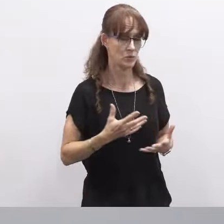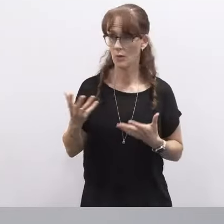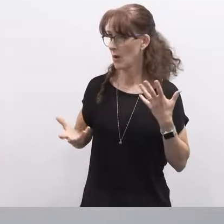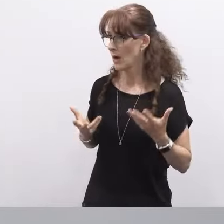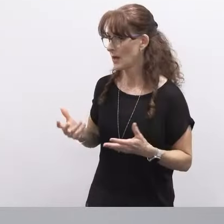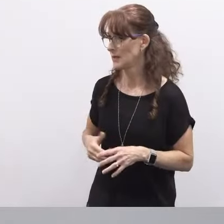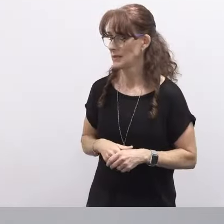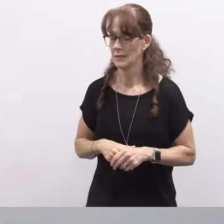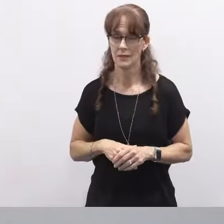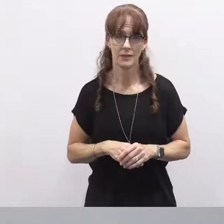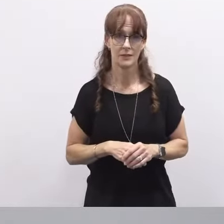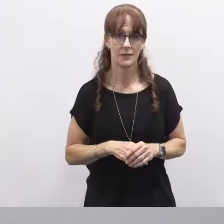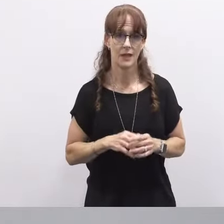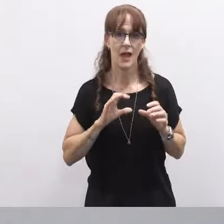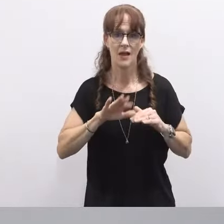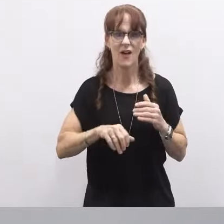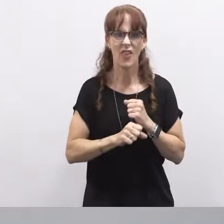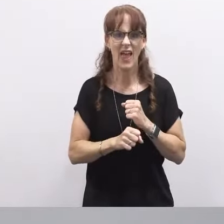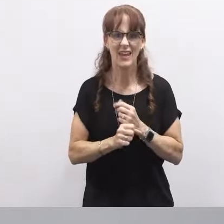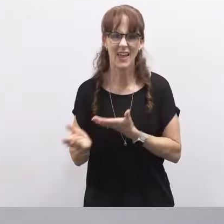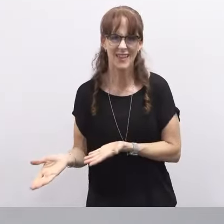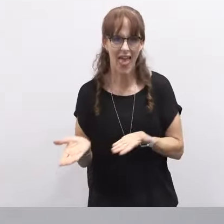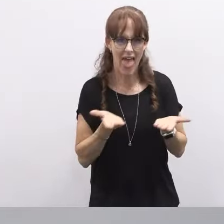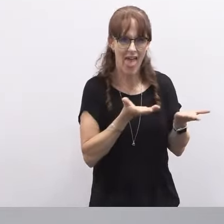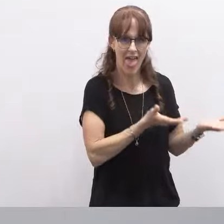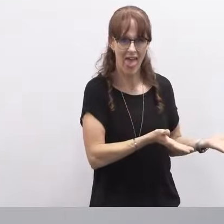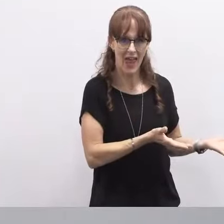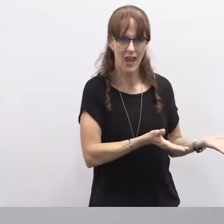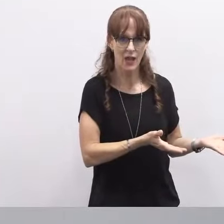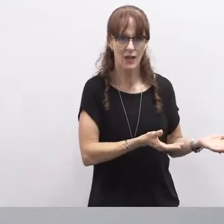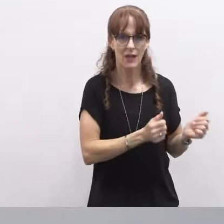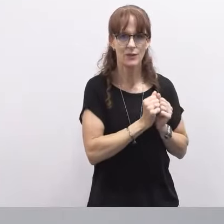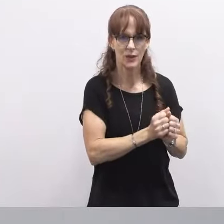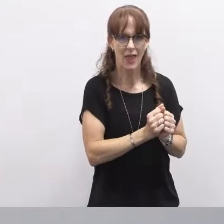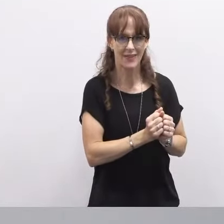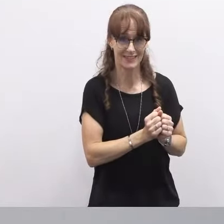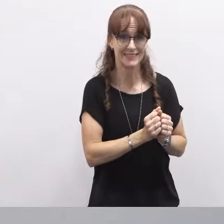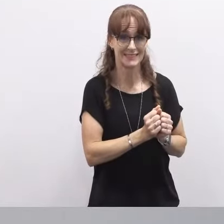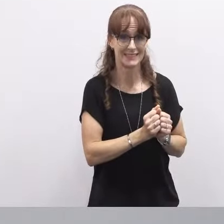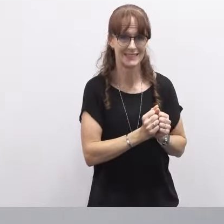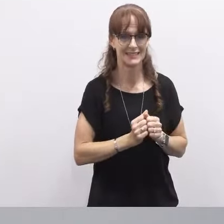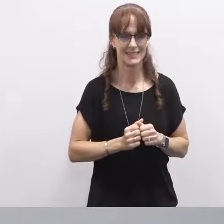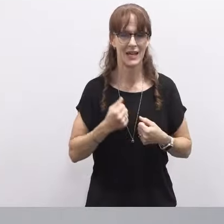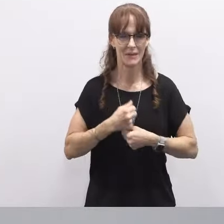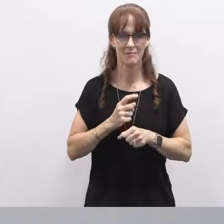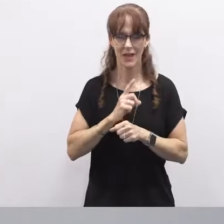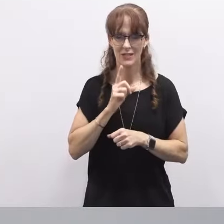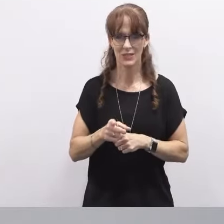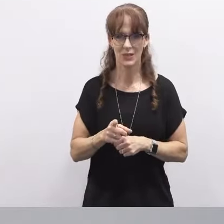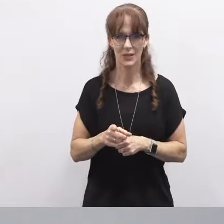And I said, "I have all the handouts and we're gonna go through them. And we're gonna make sure that